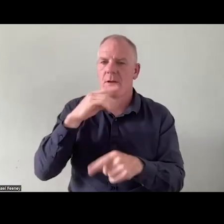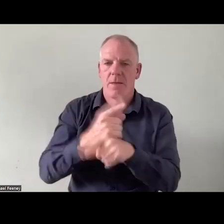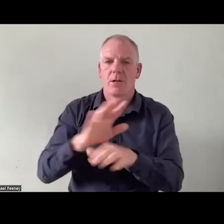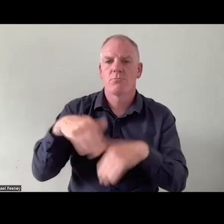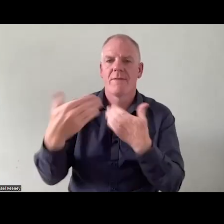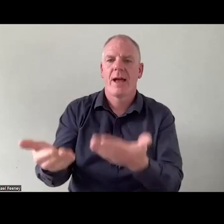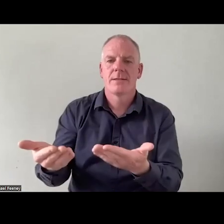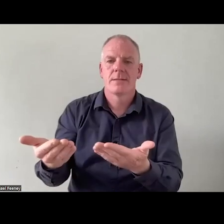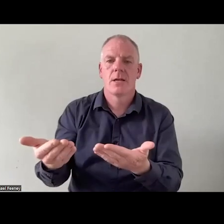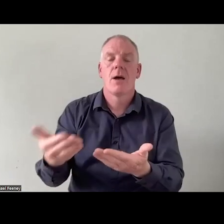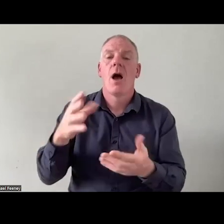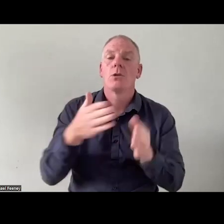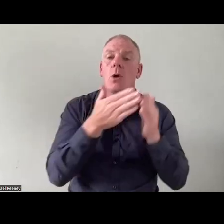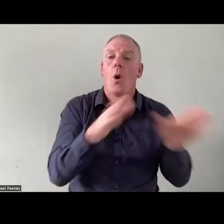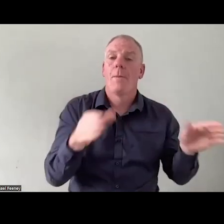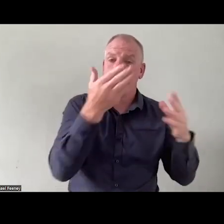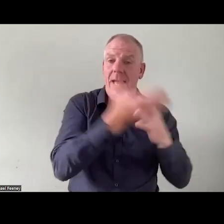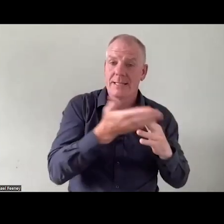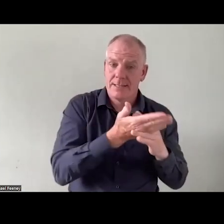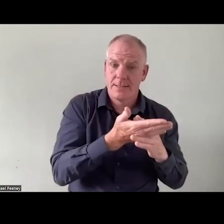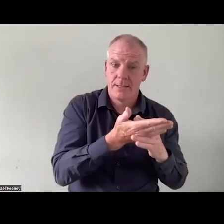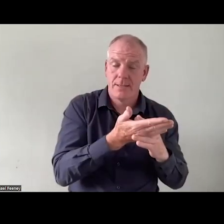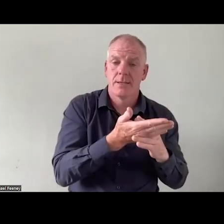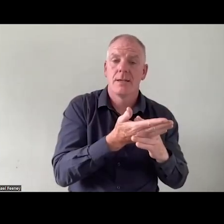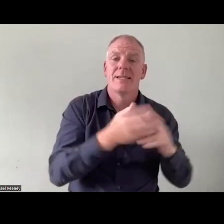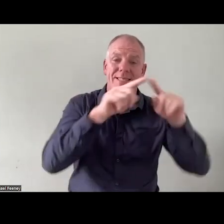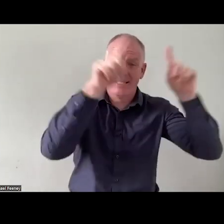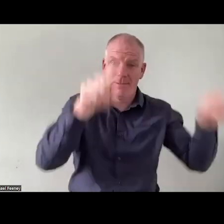So, we have open access on display – everyone can see –